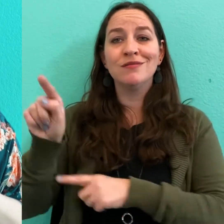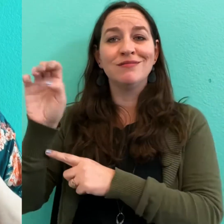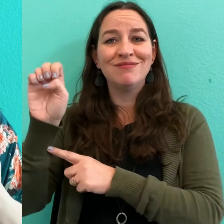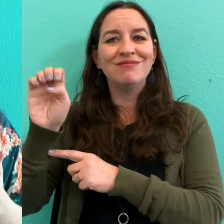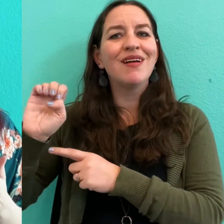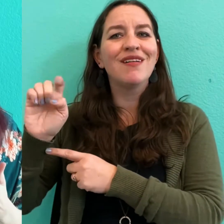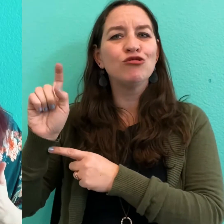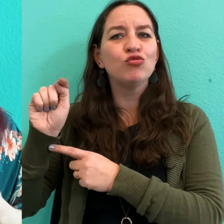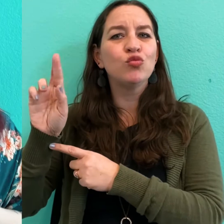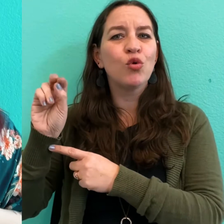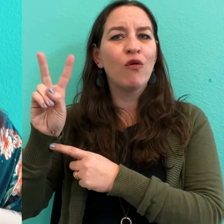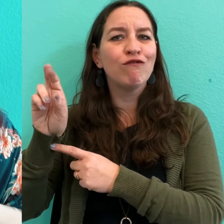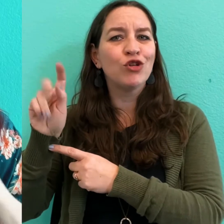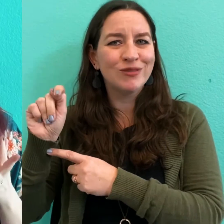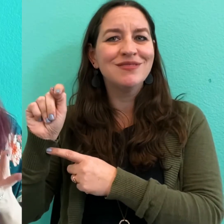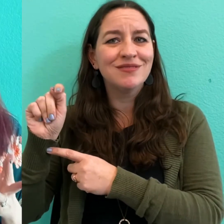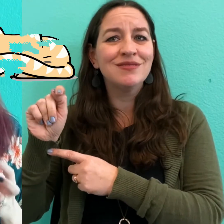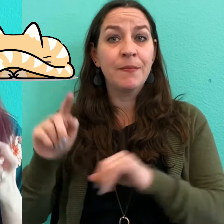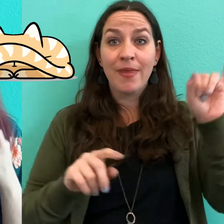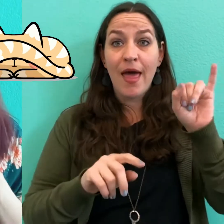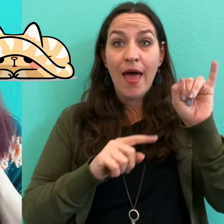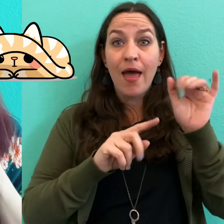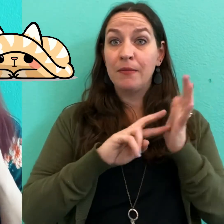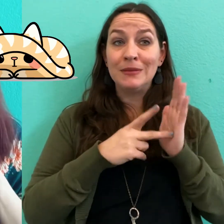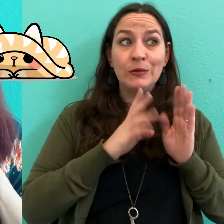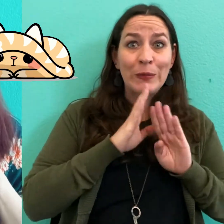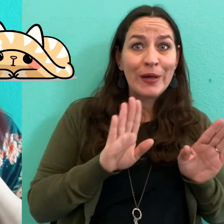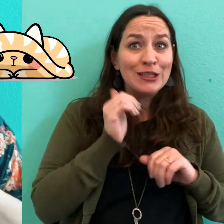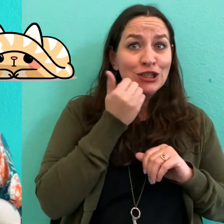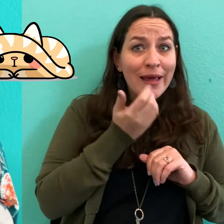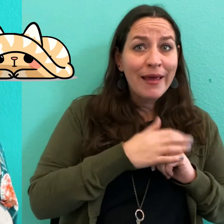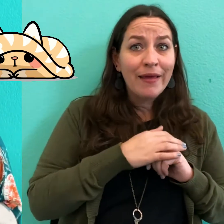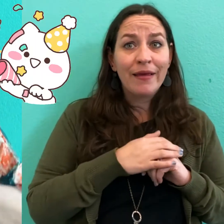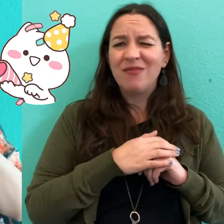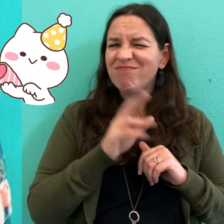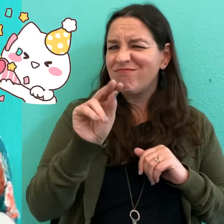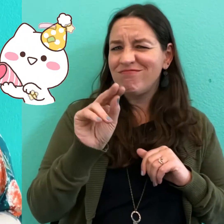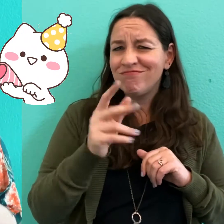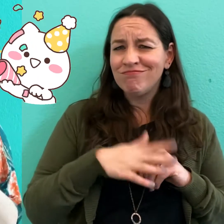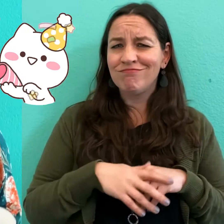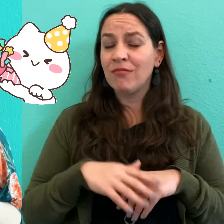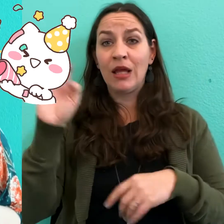Now some people think that introvert means shy or quiet and extrovert means loud and outgoing.